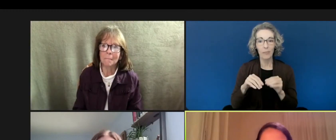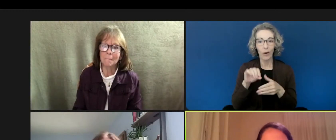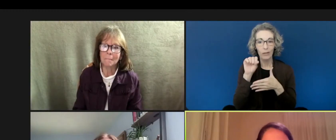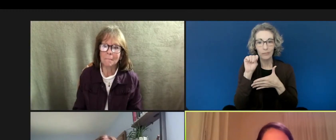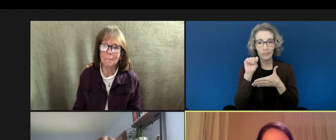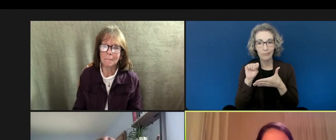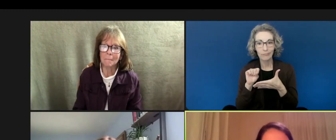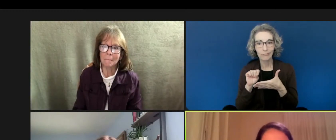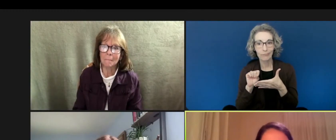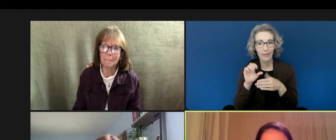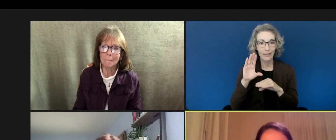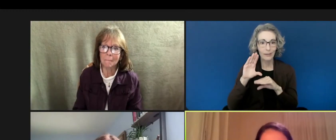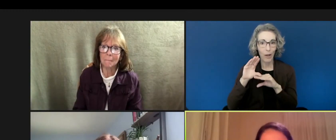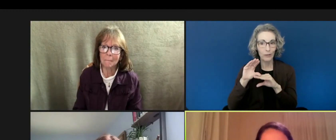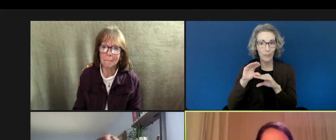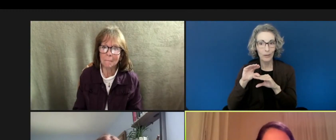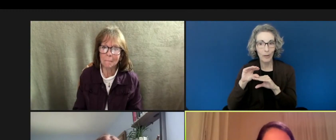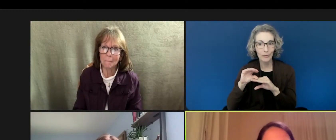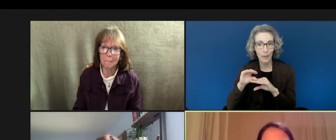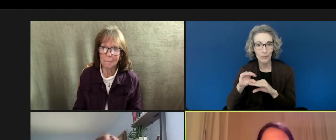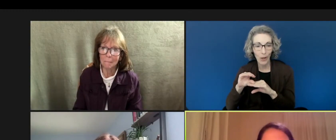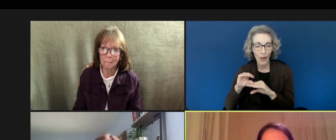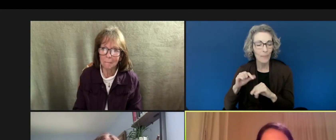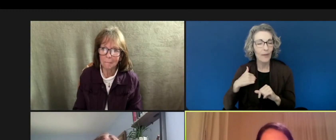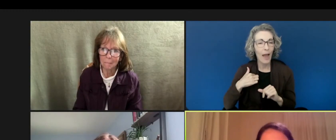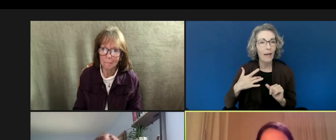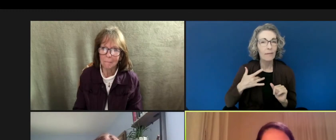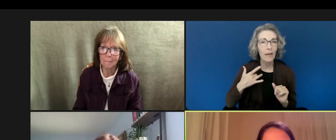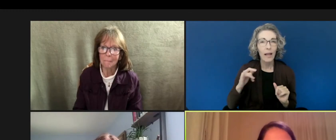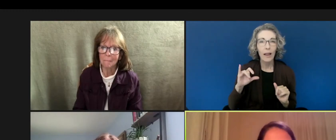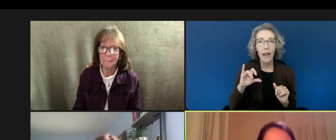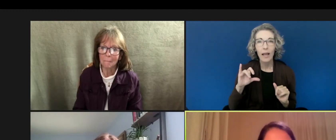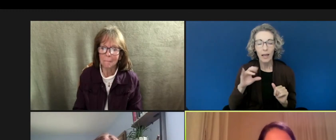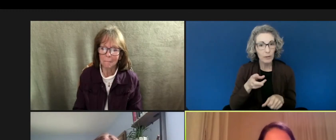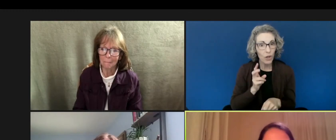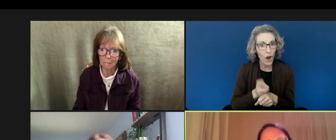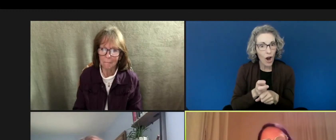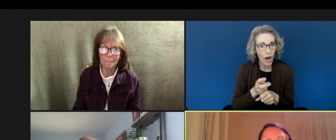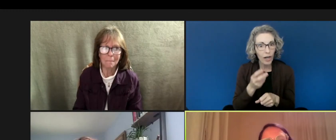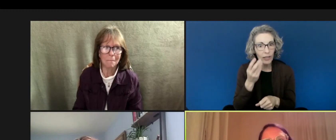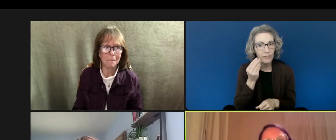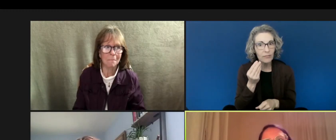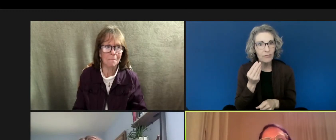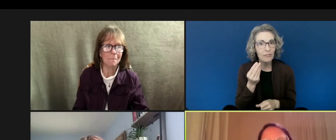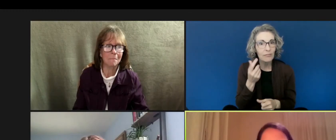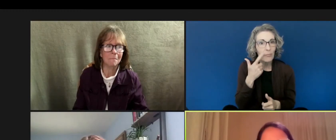And I felt it was hard because the professor was on one hand so